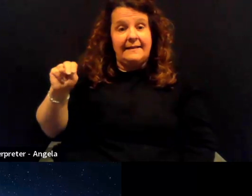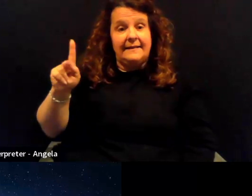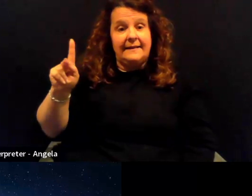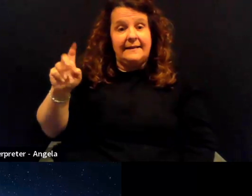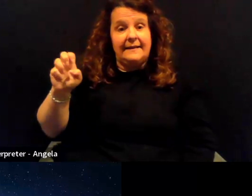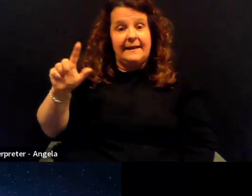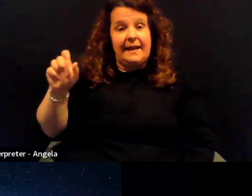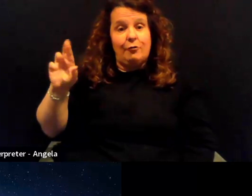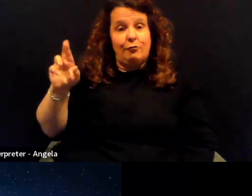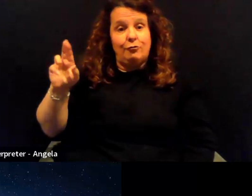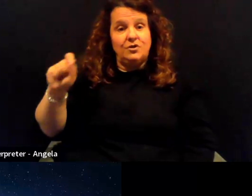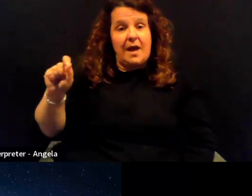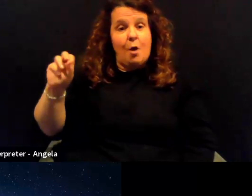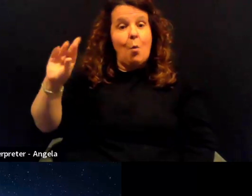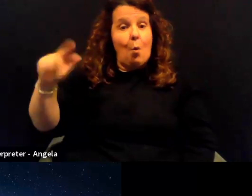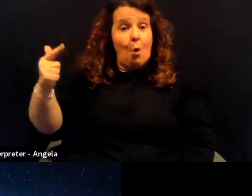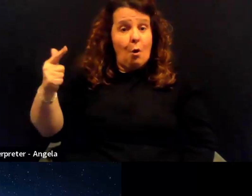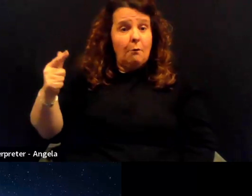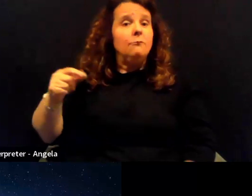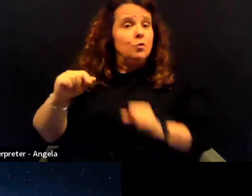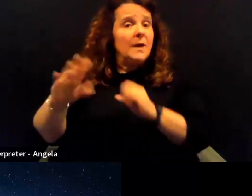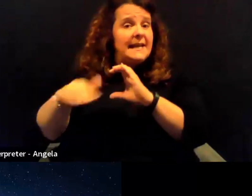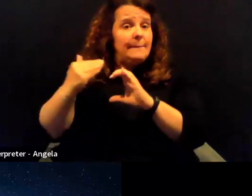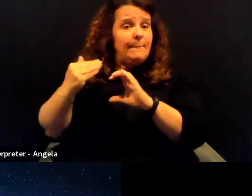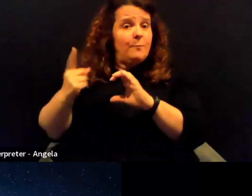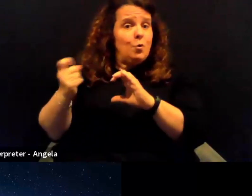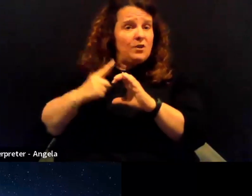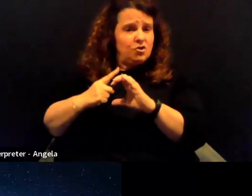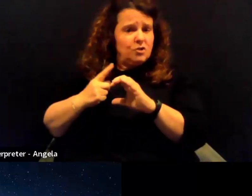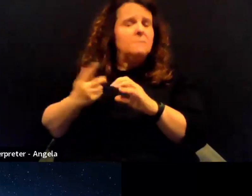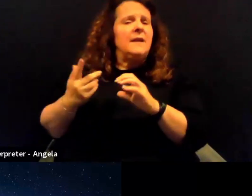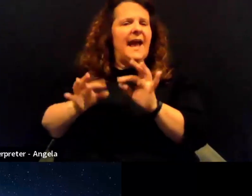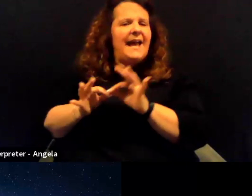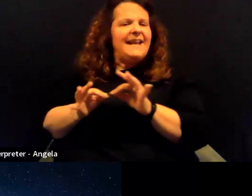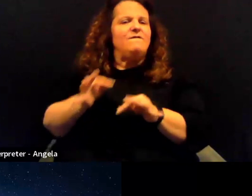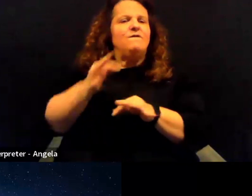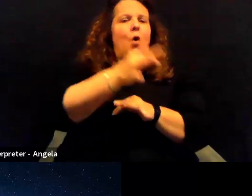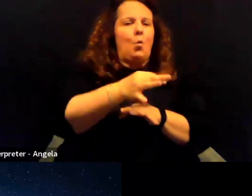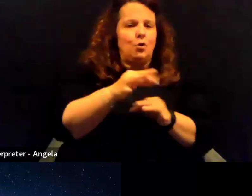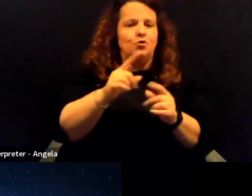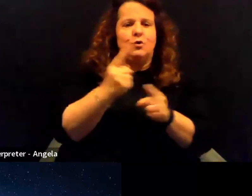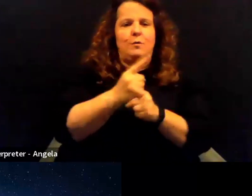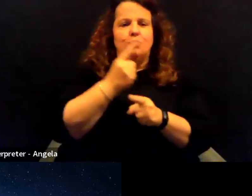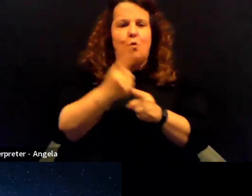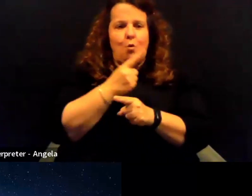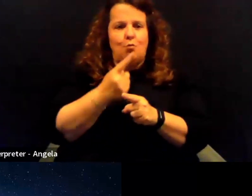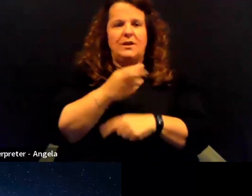to send me an email with your question, and I can always forward that to the appropriate regional representative that covers your